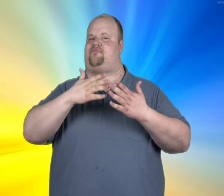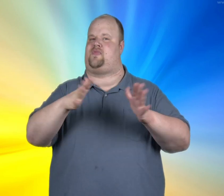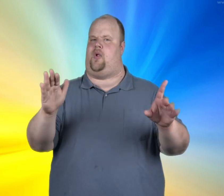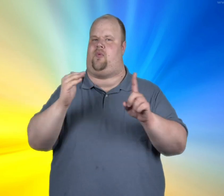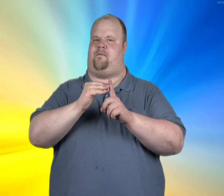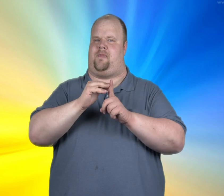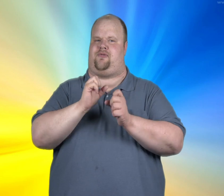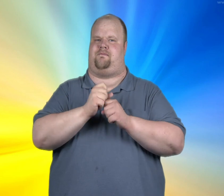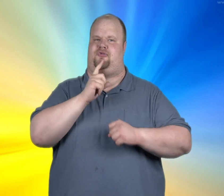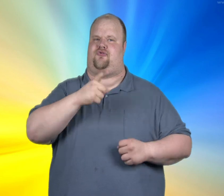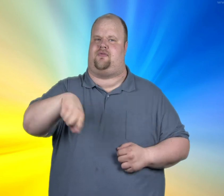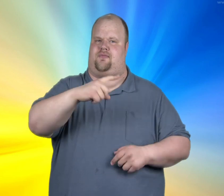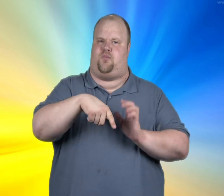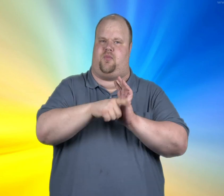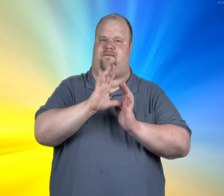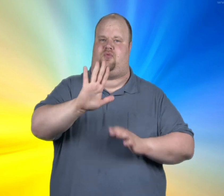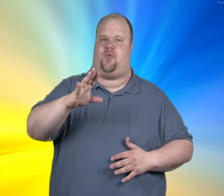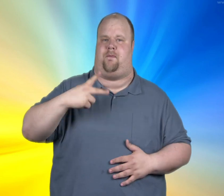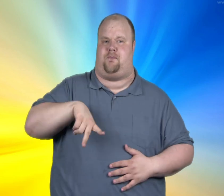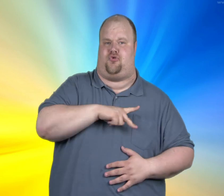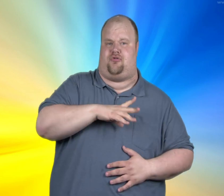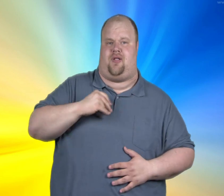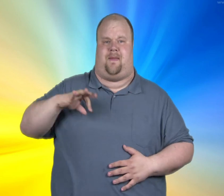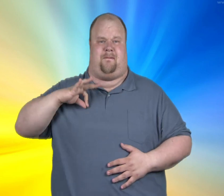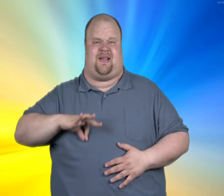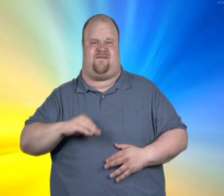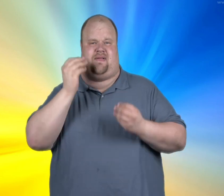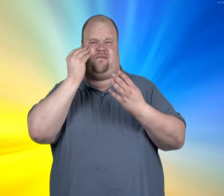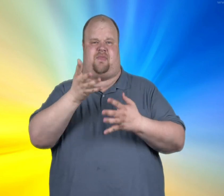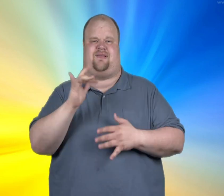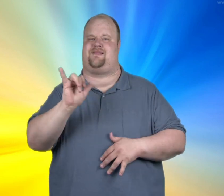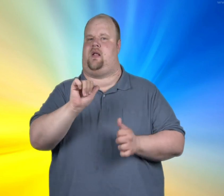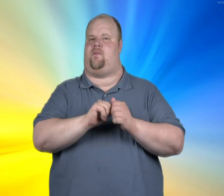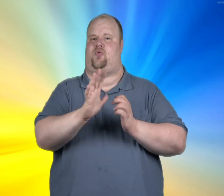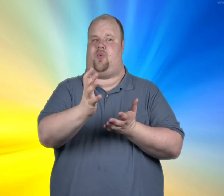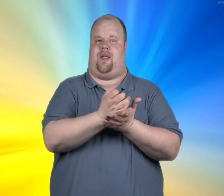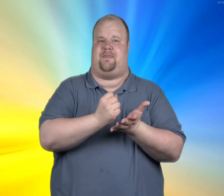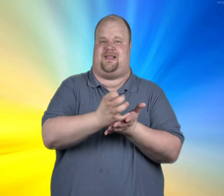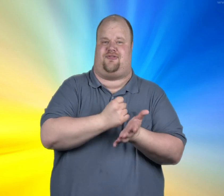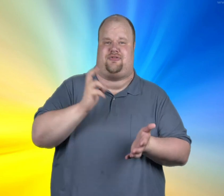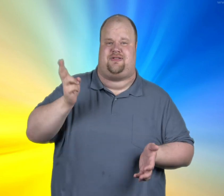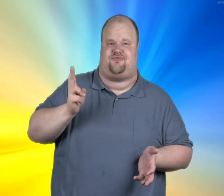This is a reminder to review your personal and benefits information as well as your compensation history